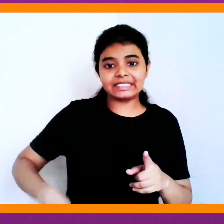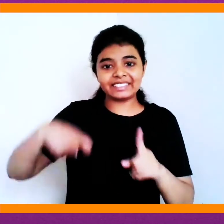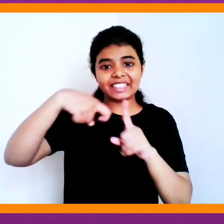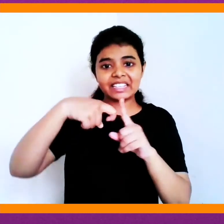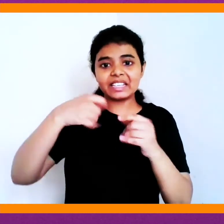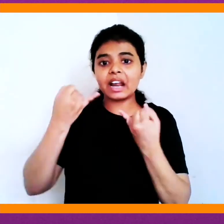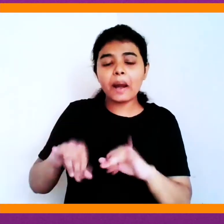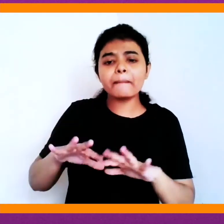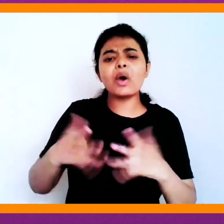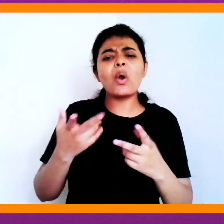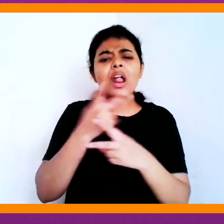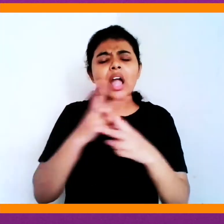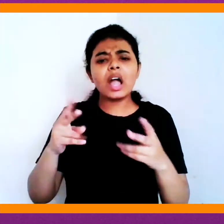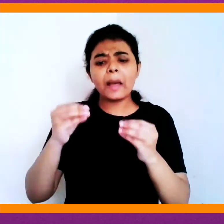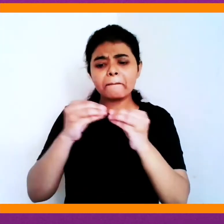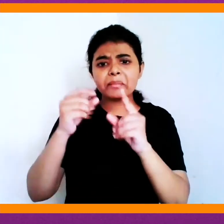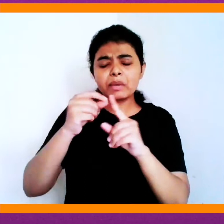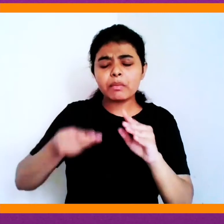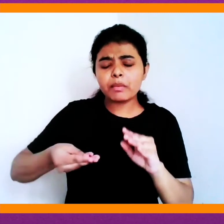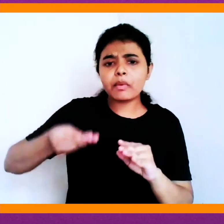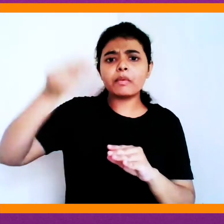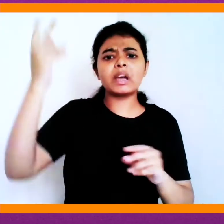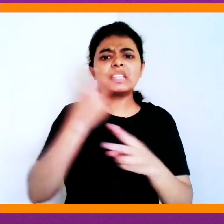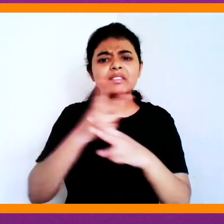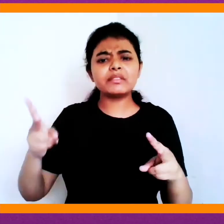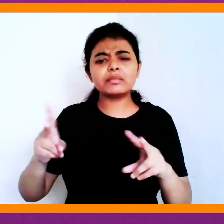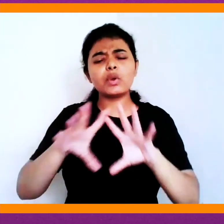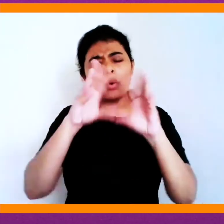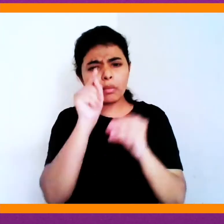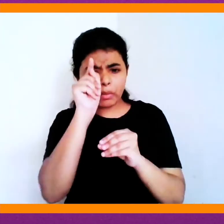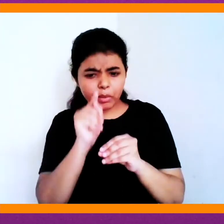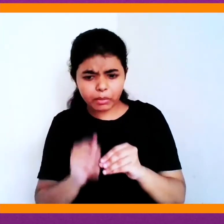or the child may have died inside or there may be other health issues where the mother has severe